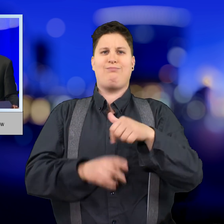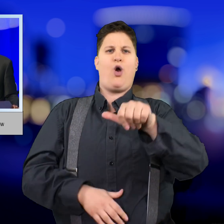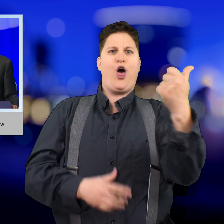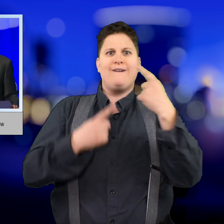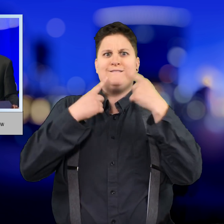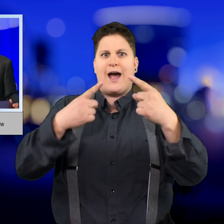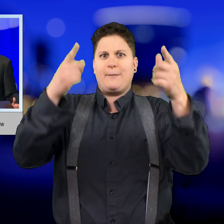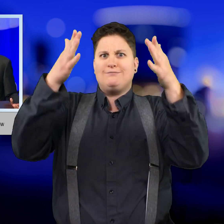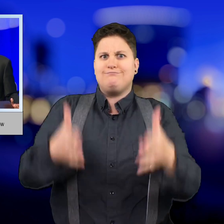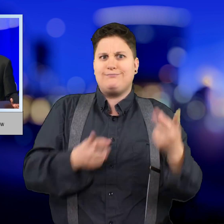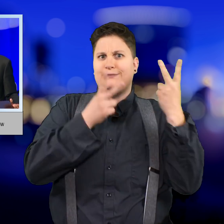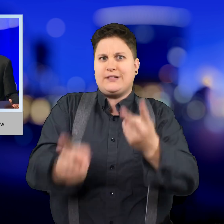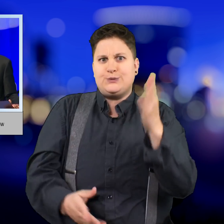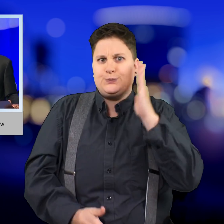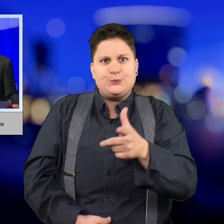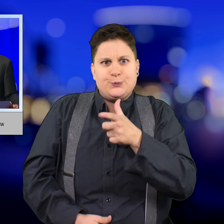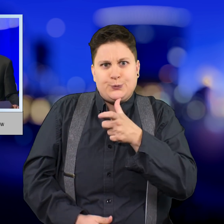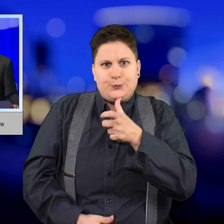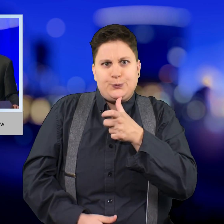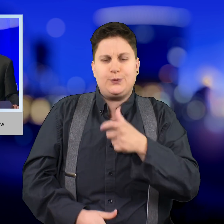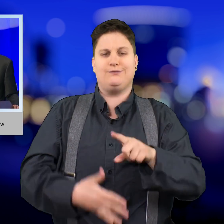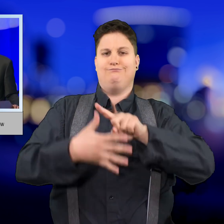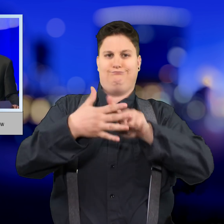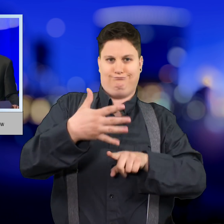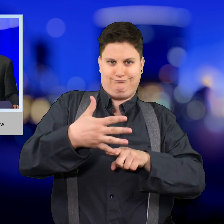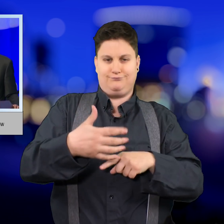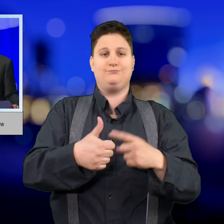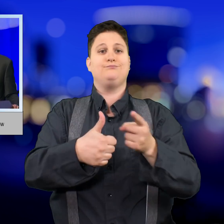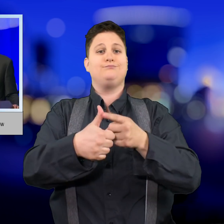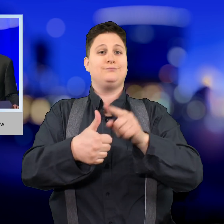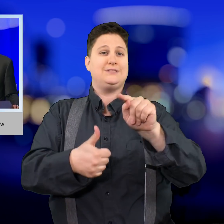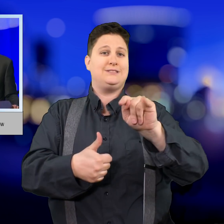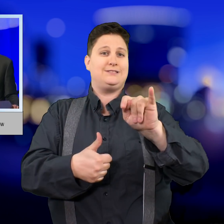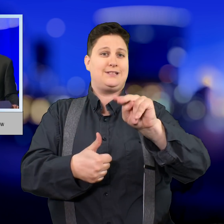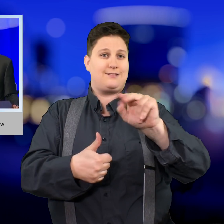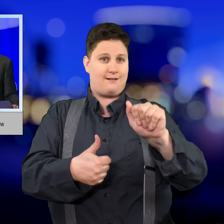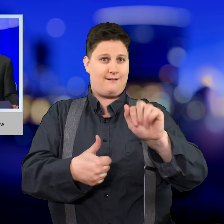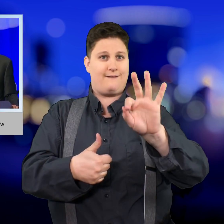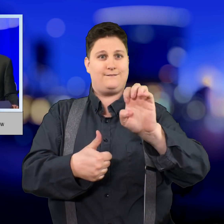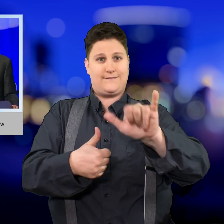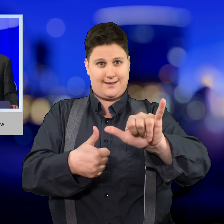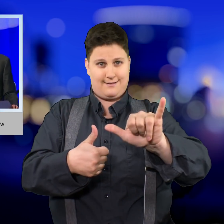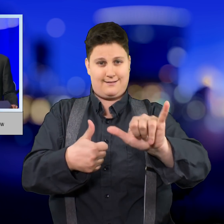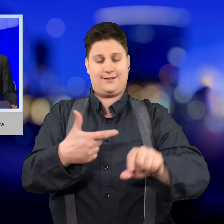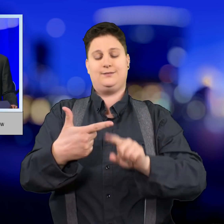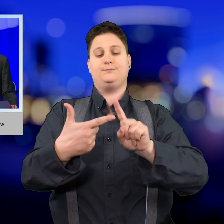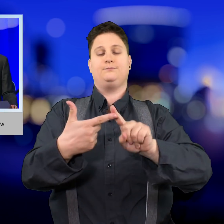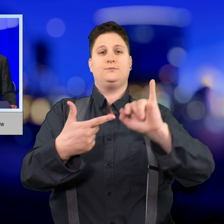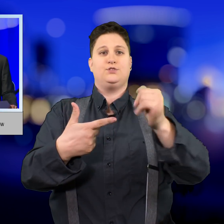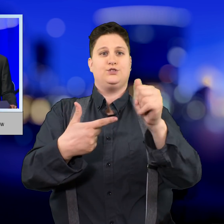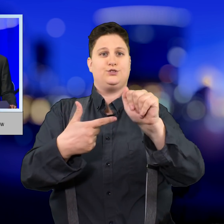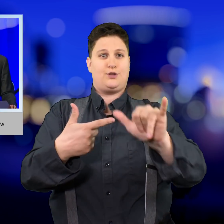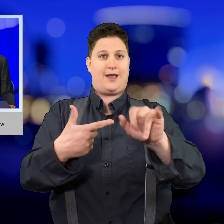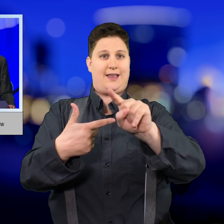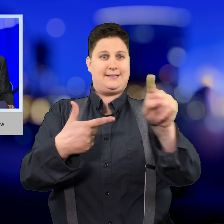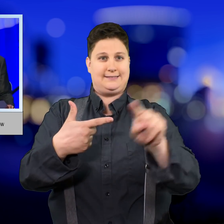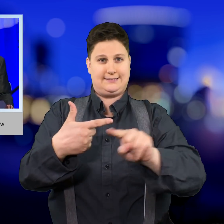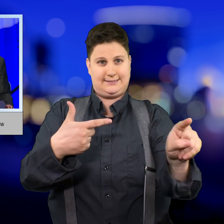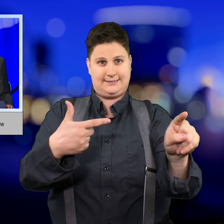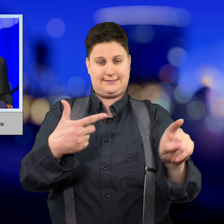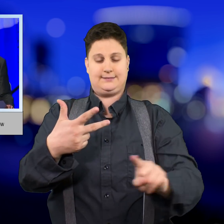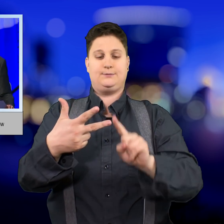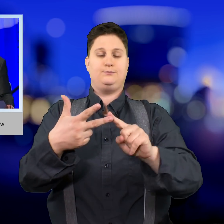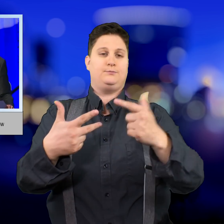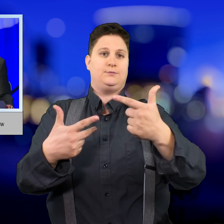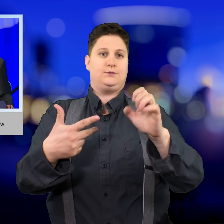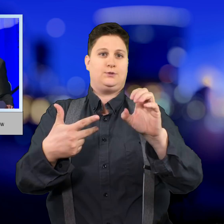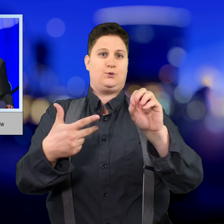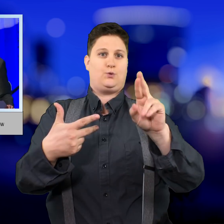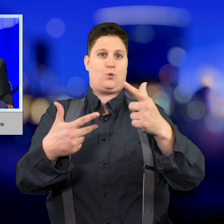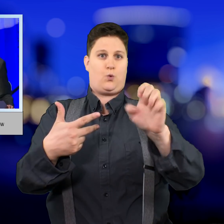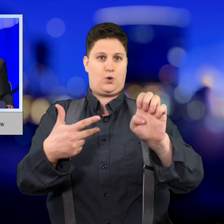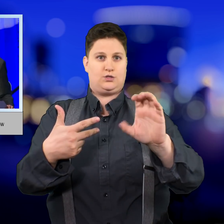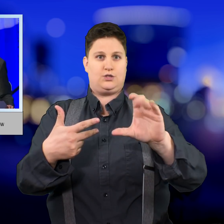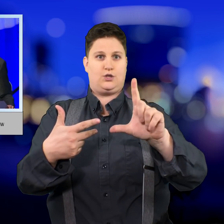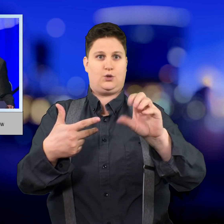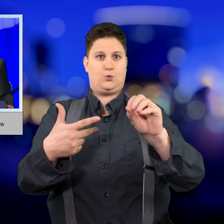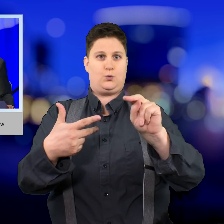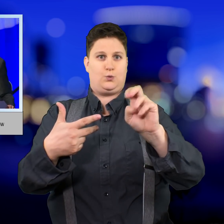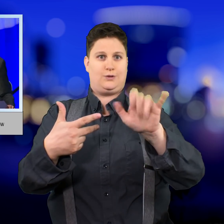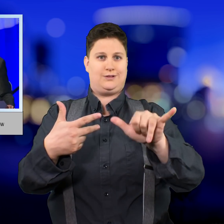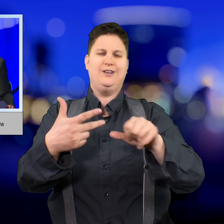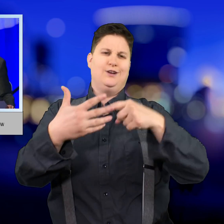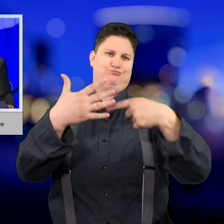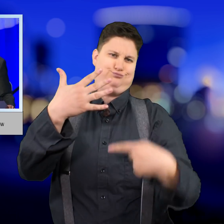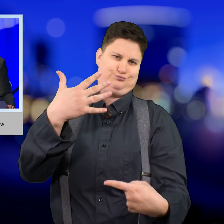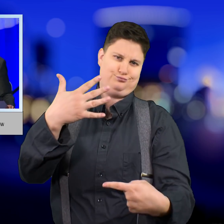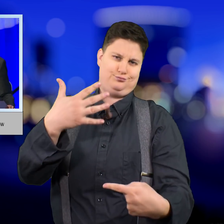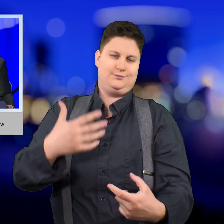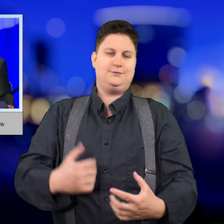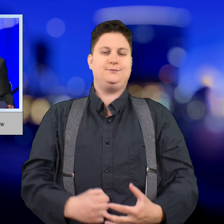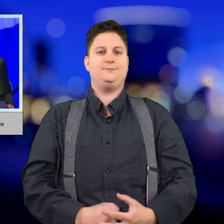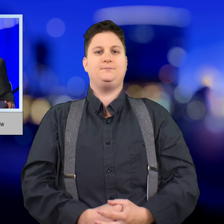Other high profile guest include Tina Fey, Jay-Z and George Clooney.